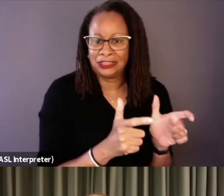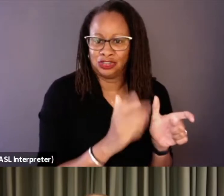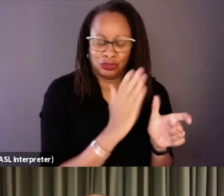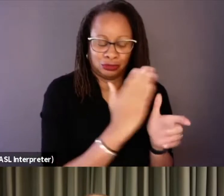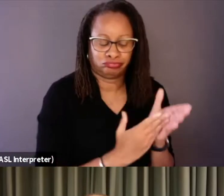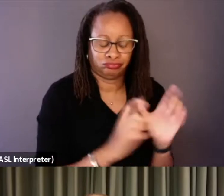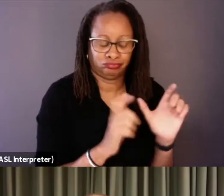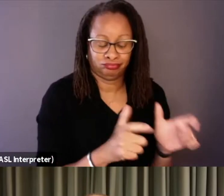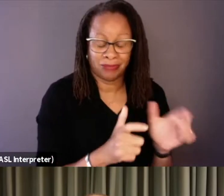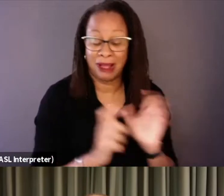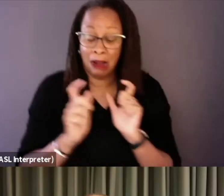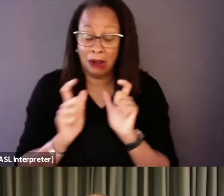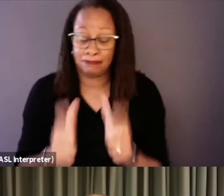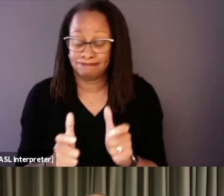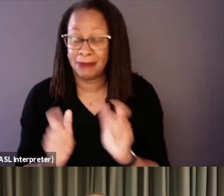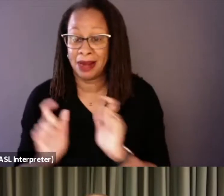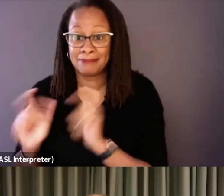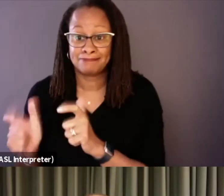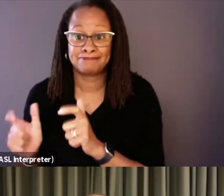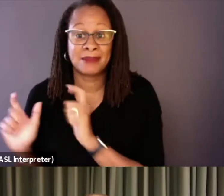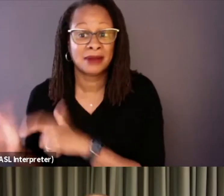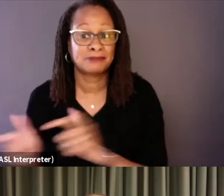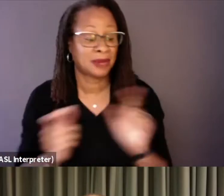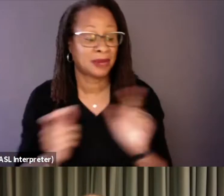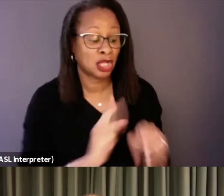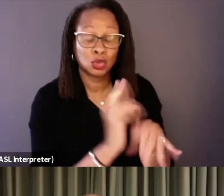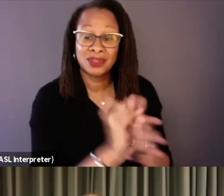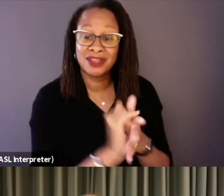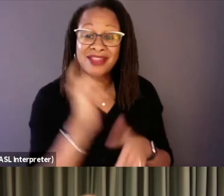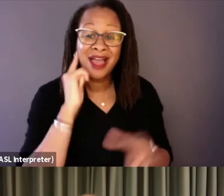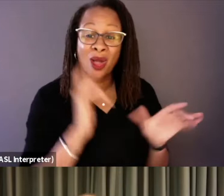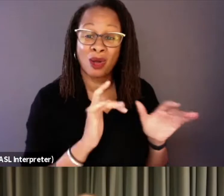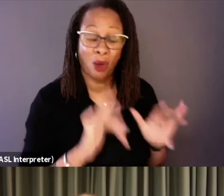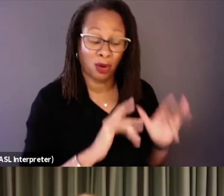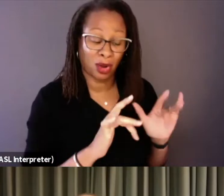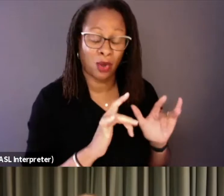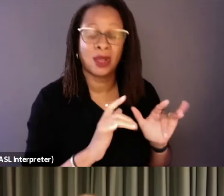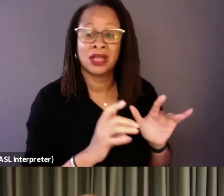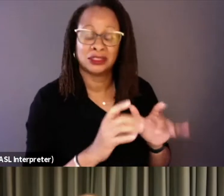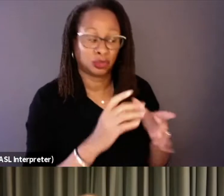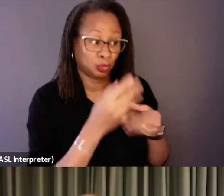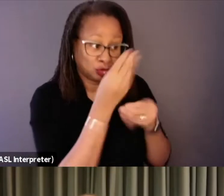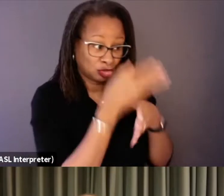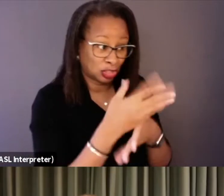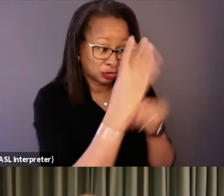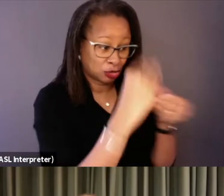just using the audio and really telling the story through each of these pods and then I would hand that section off to the editor,